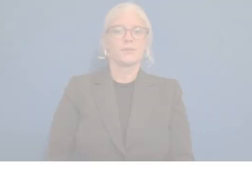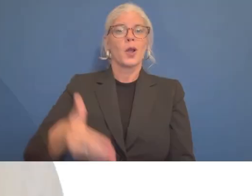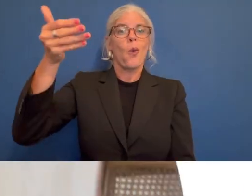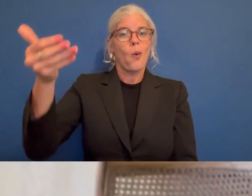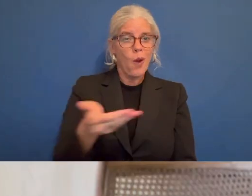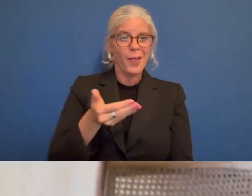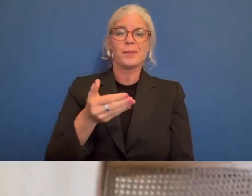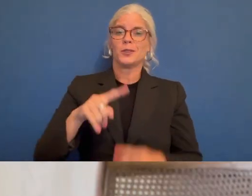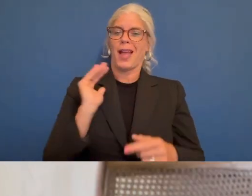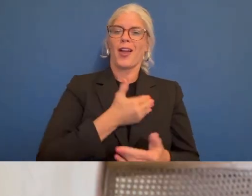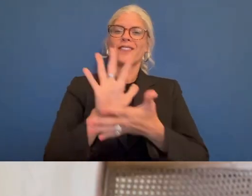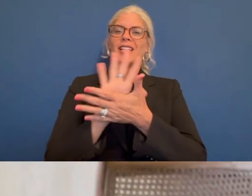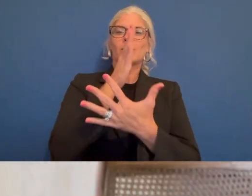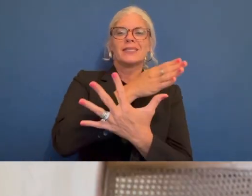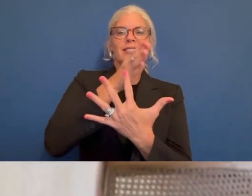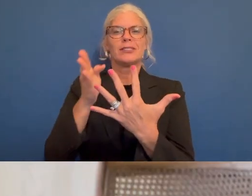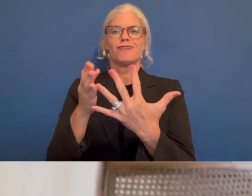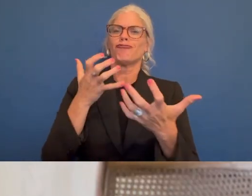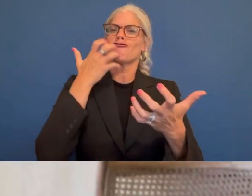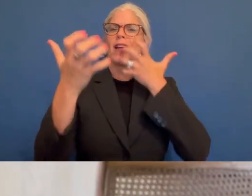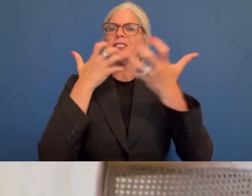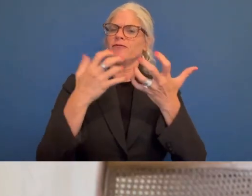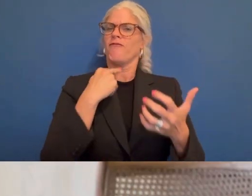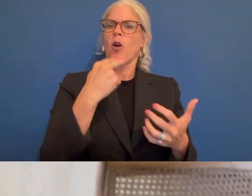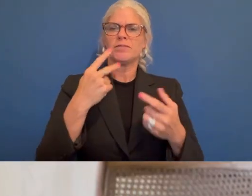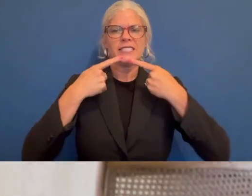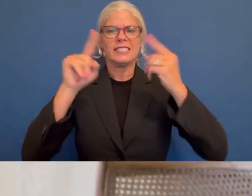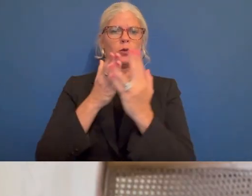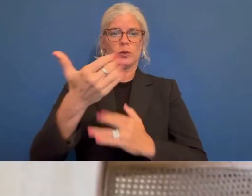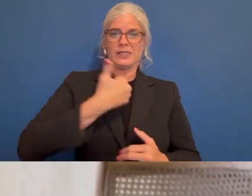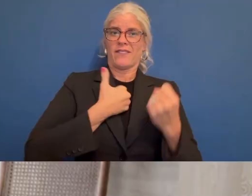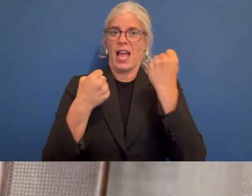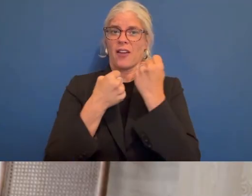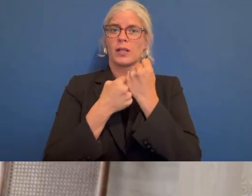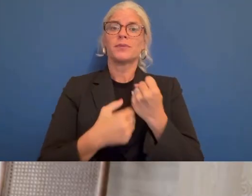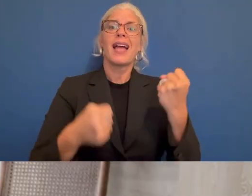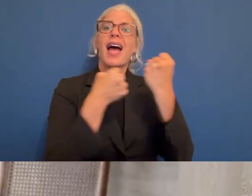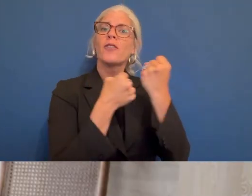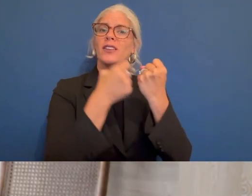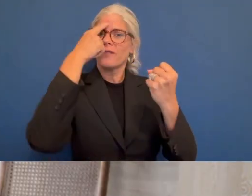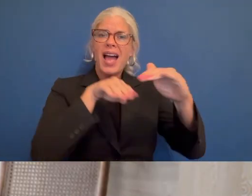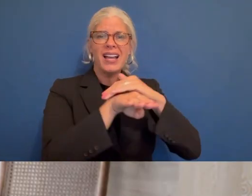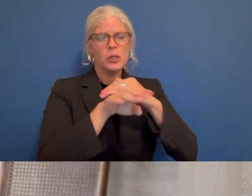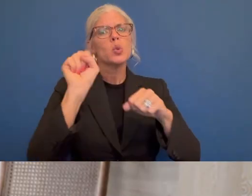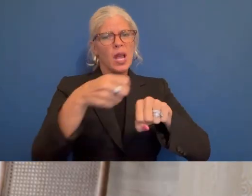Welcome back to our video series, Raise Your Voice: Succeeding through Self-Advocacy. Advocating for access can be hard work